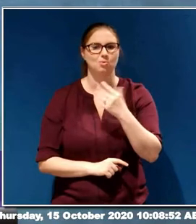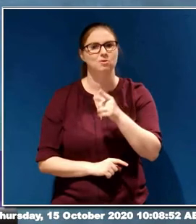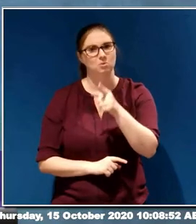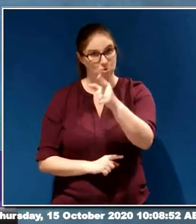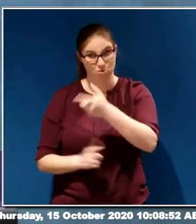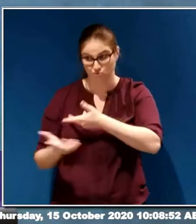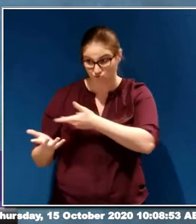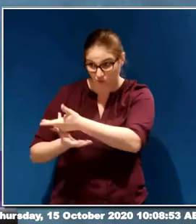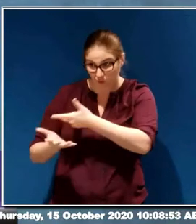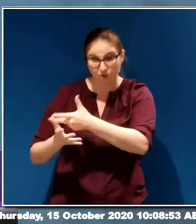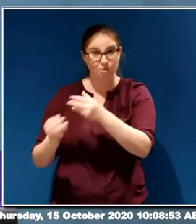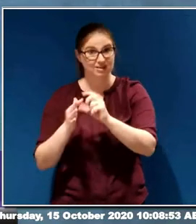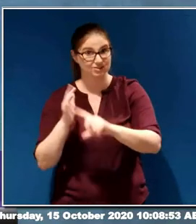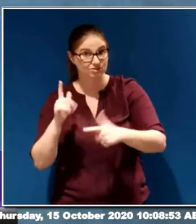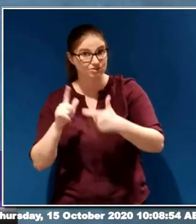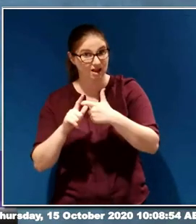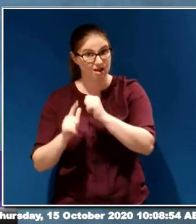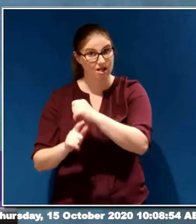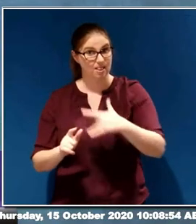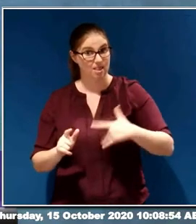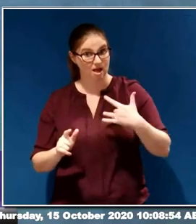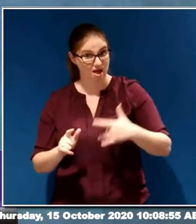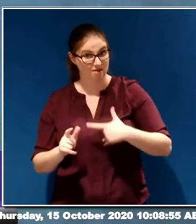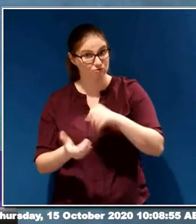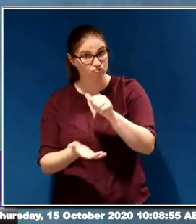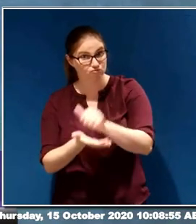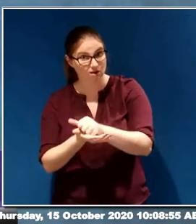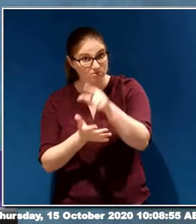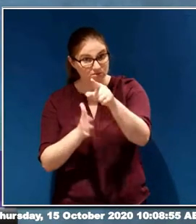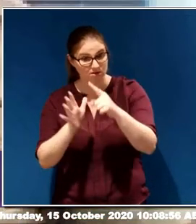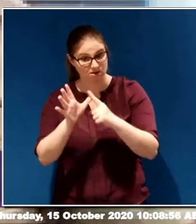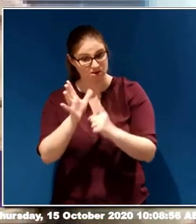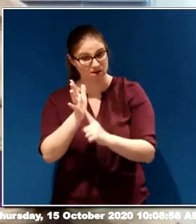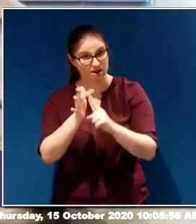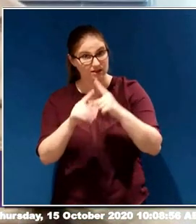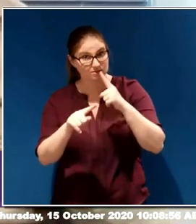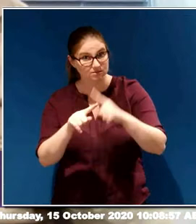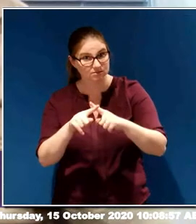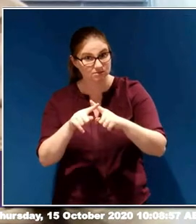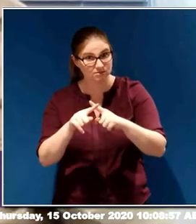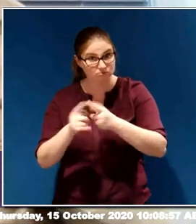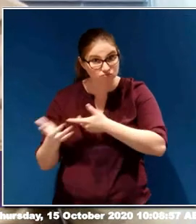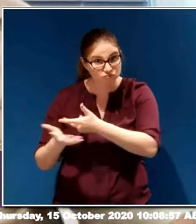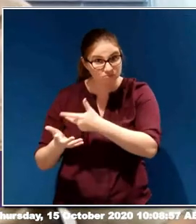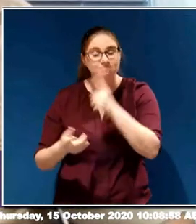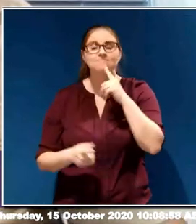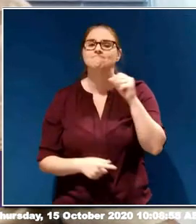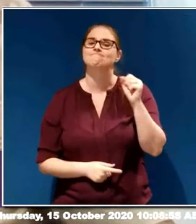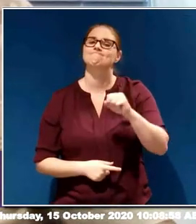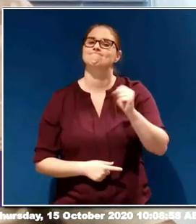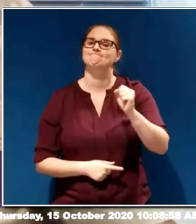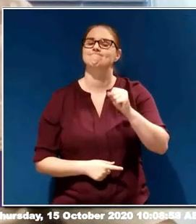Yeah, myself and one of his carers. Jack didn't want to be put on camera so we sat there for a little while